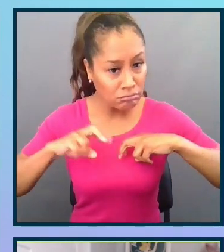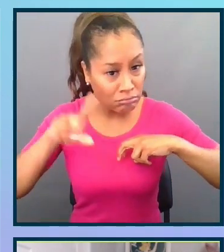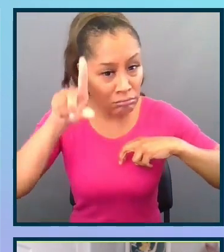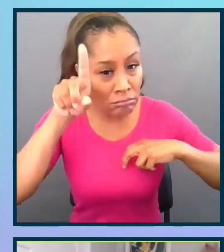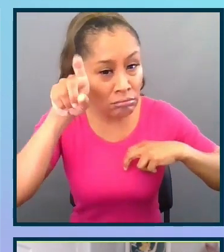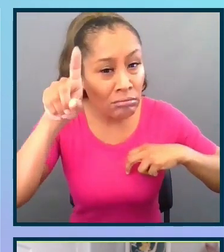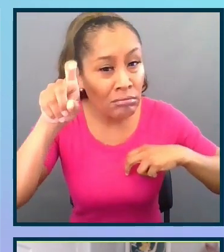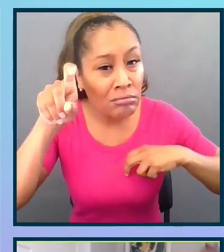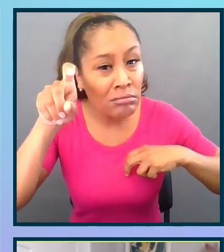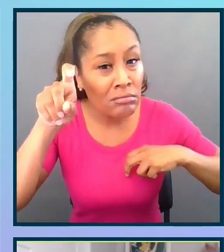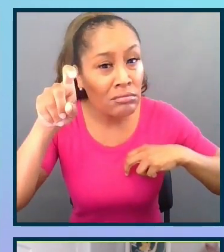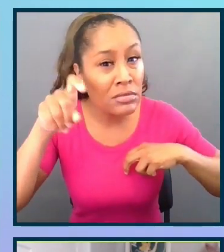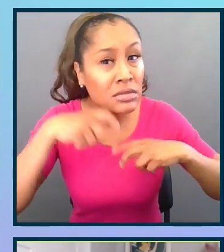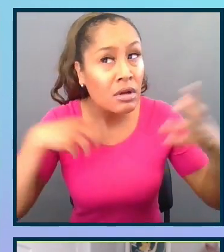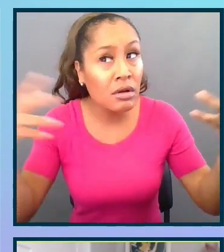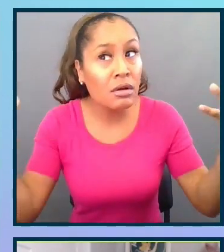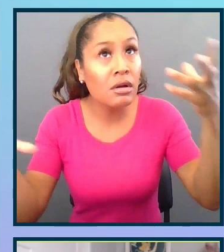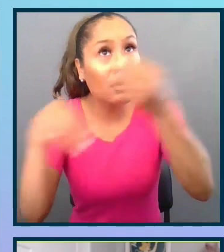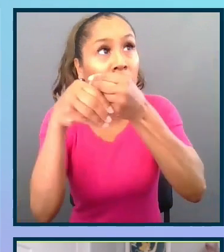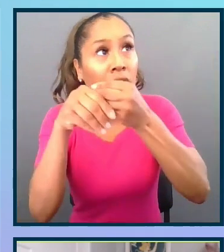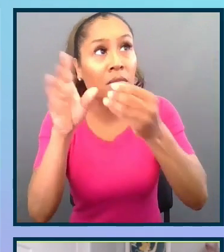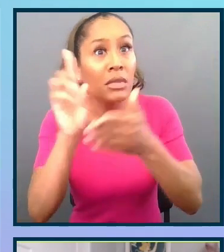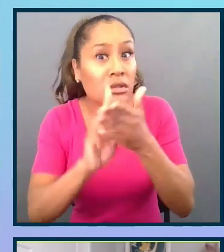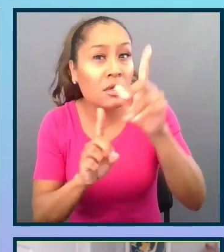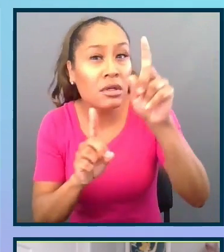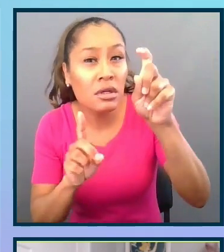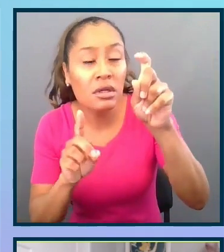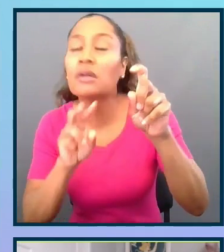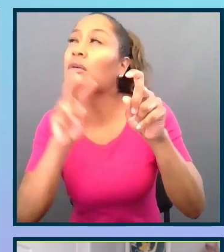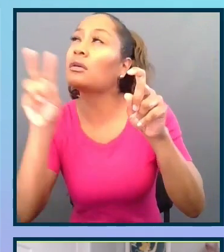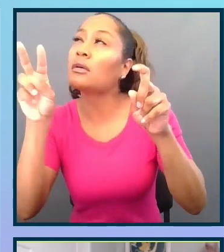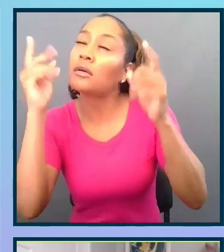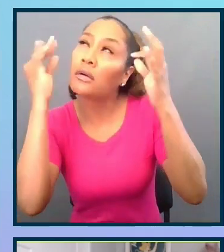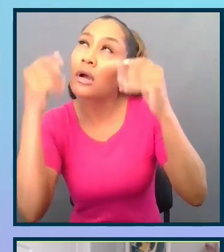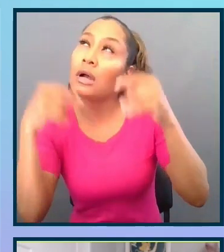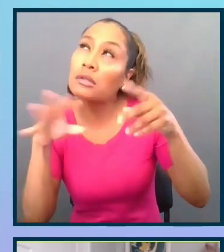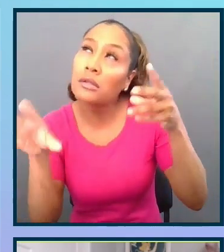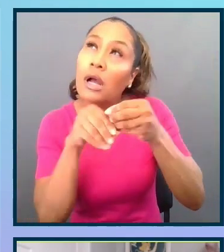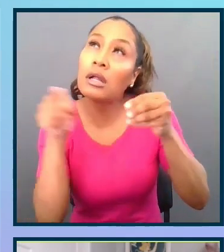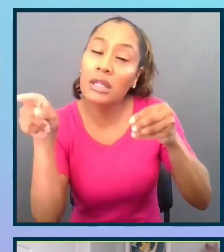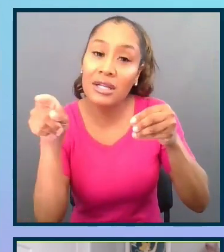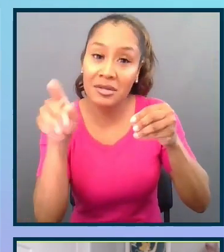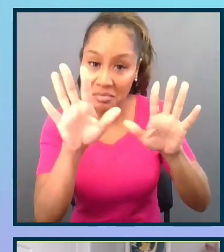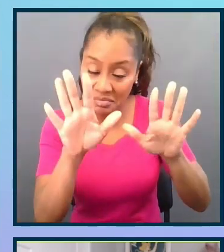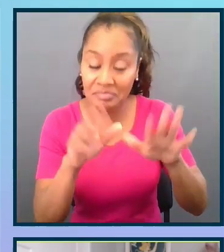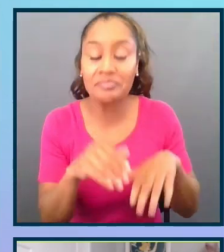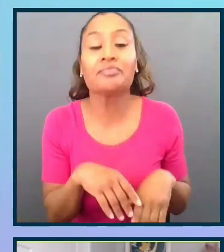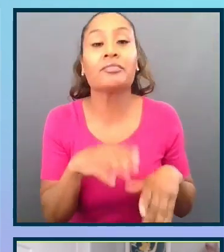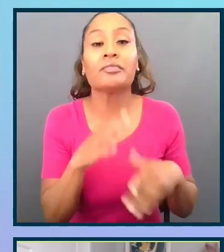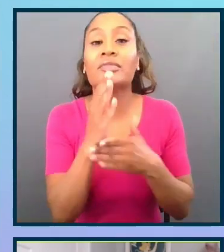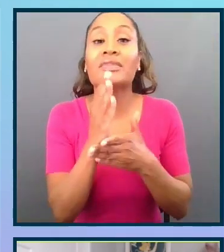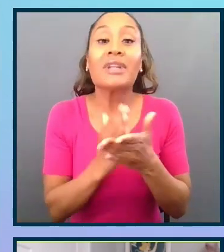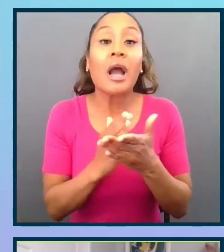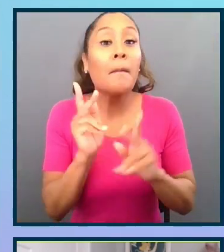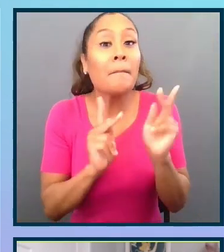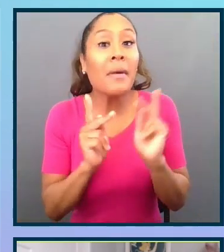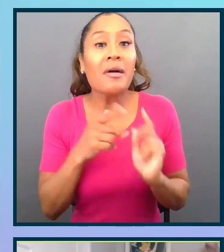that I had accounted for that And the design. That said, in the quick reference guide, some folks might feel like it's allot at first.